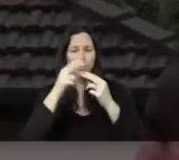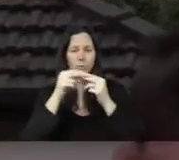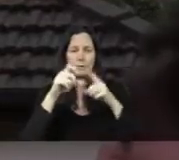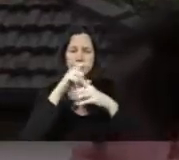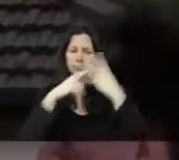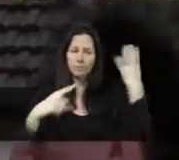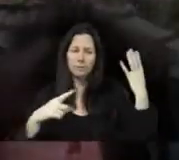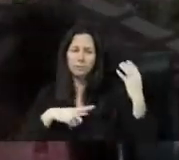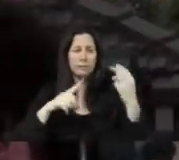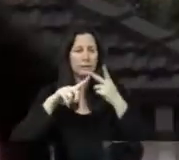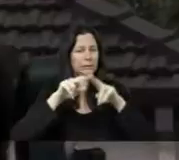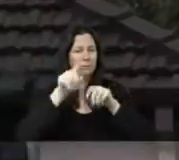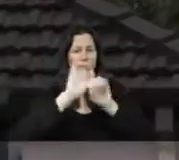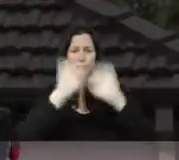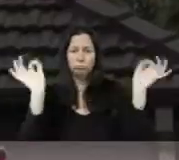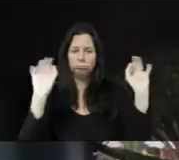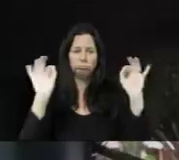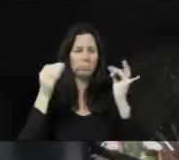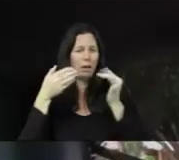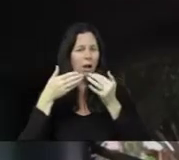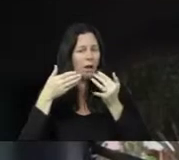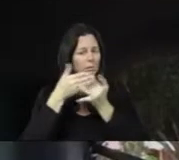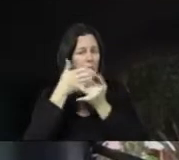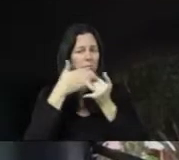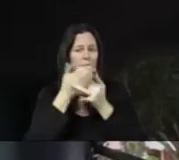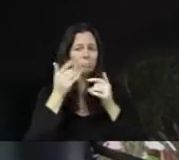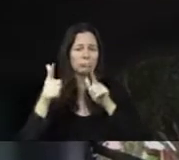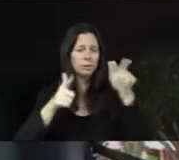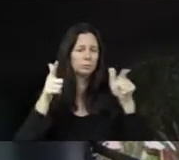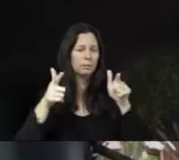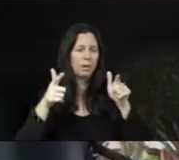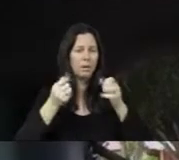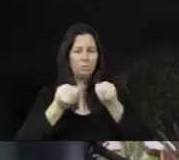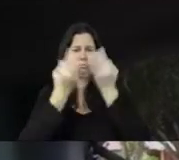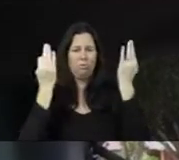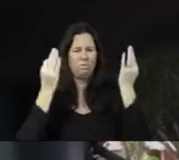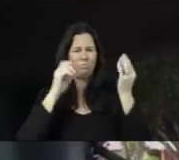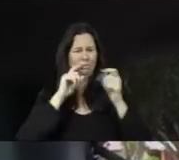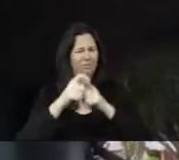it's very difficult to obtain and maintain education, employment